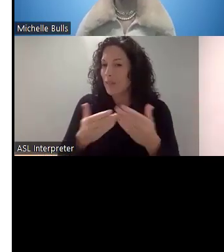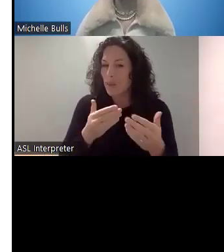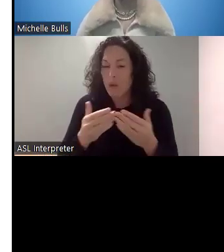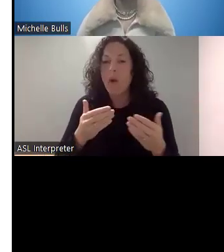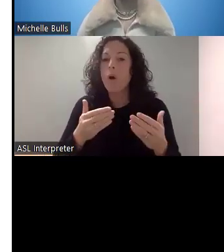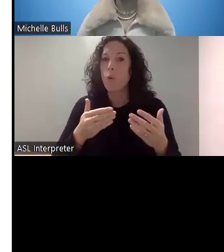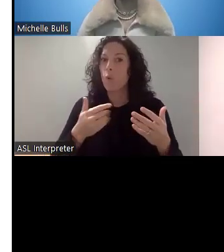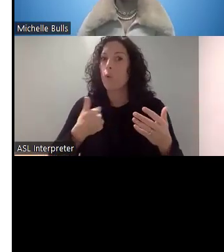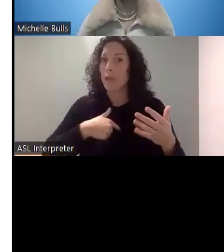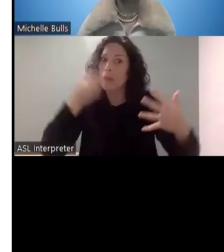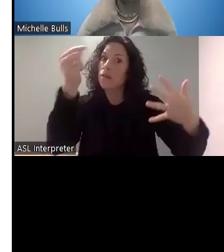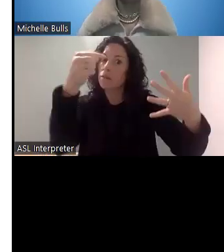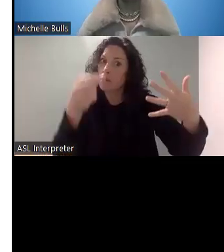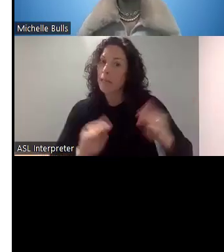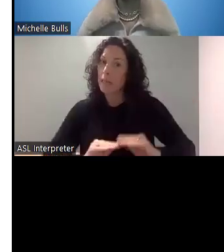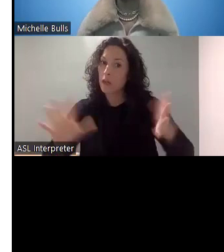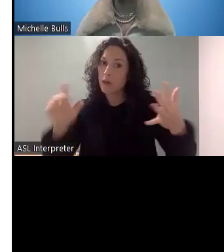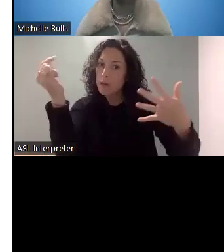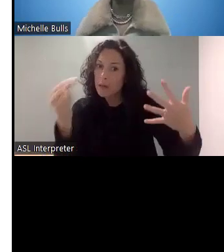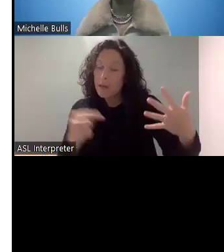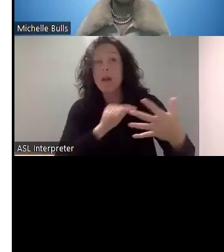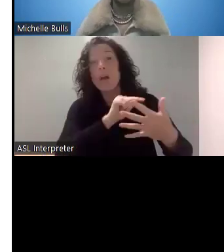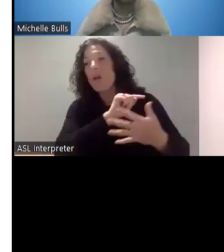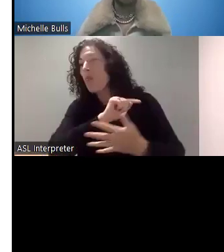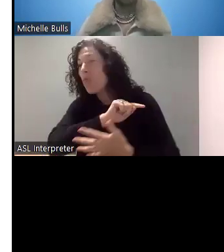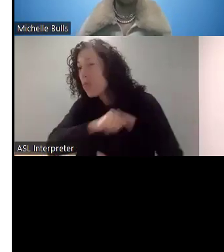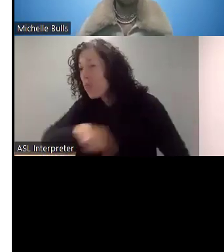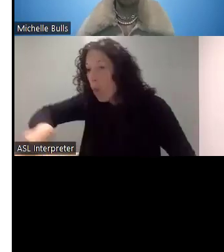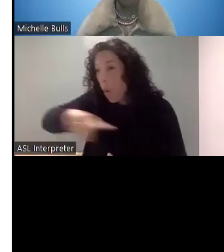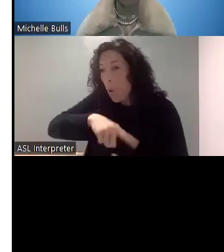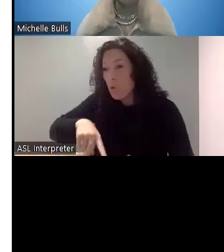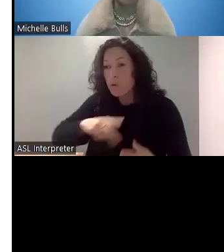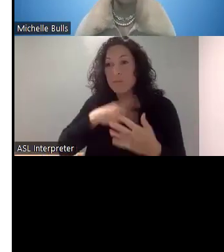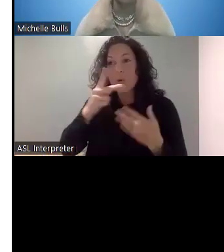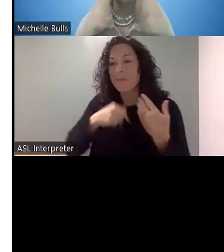that these programs generally do not allow for foreign organizations.